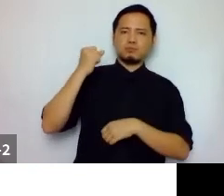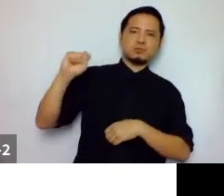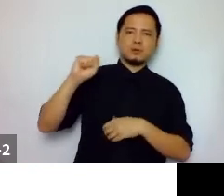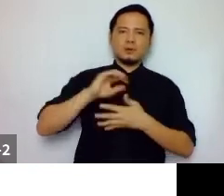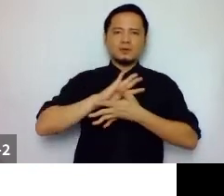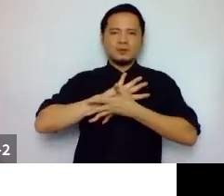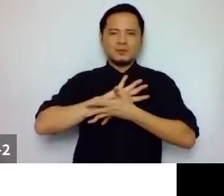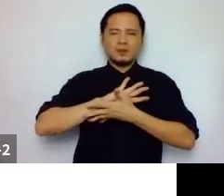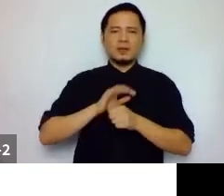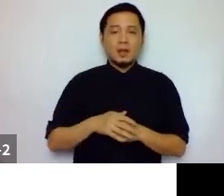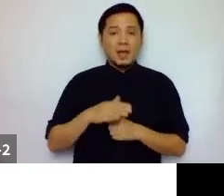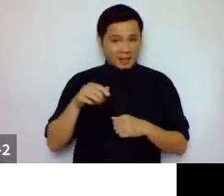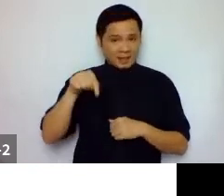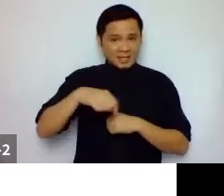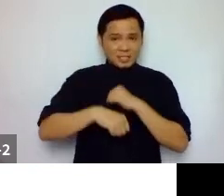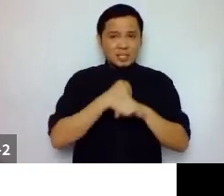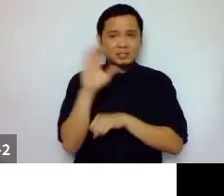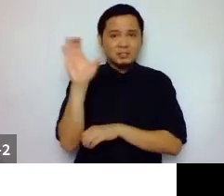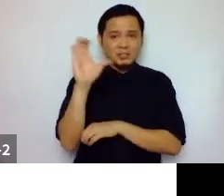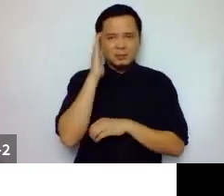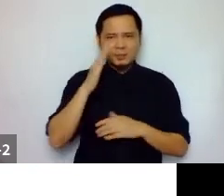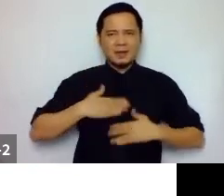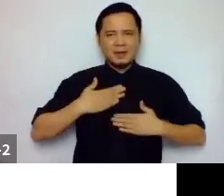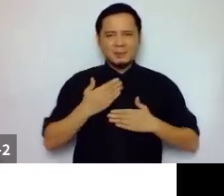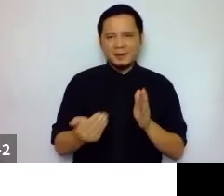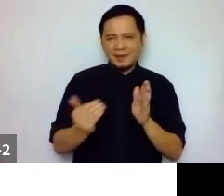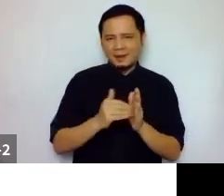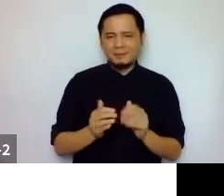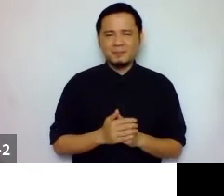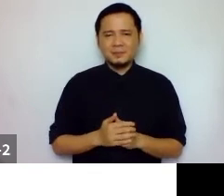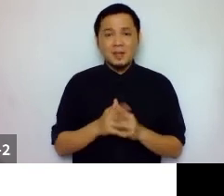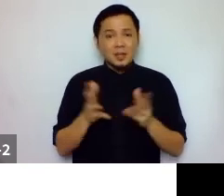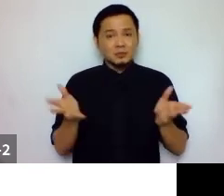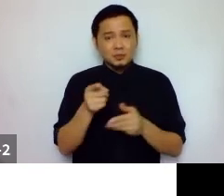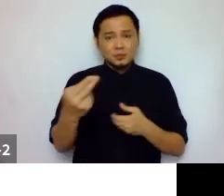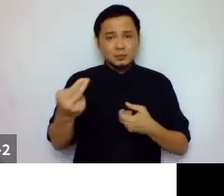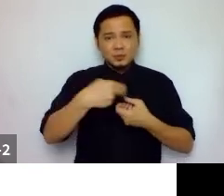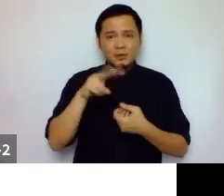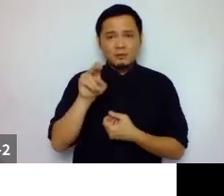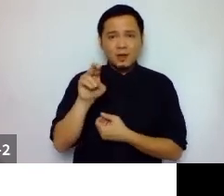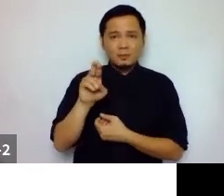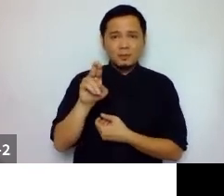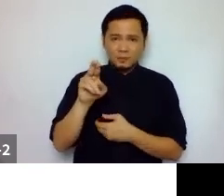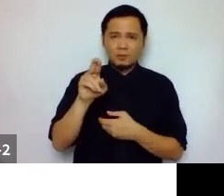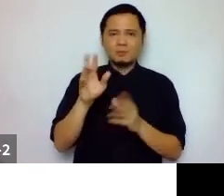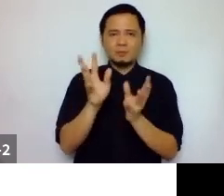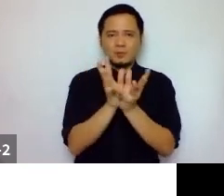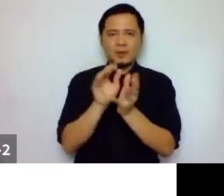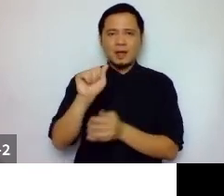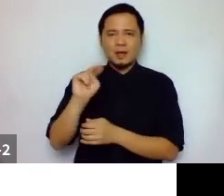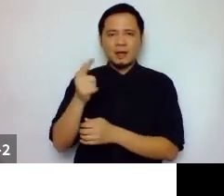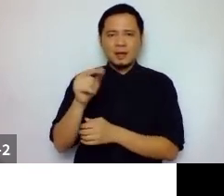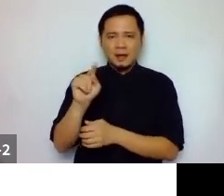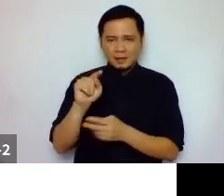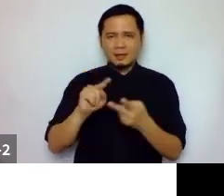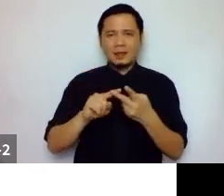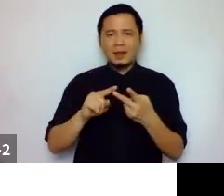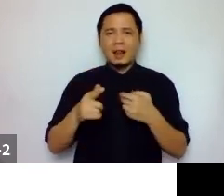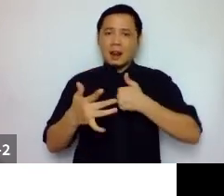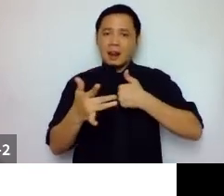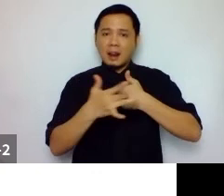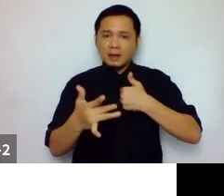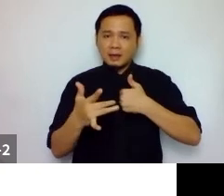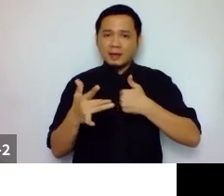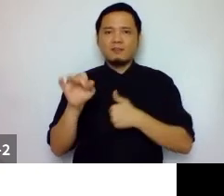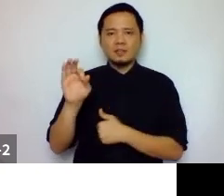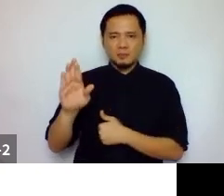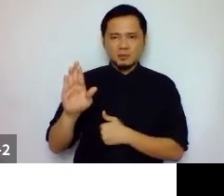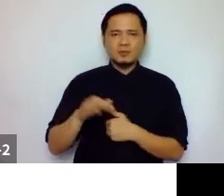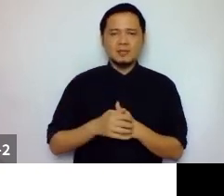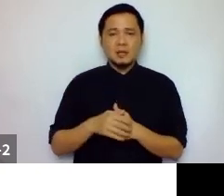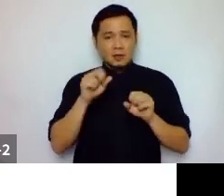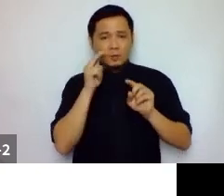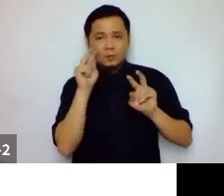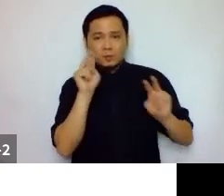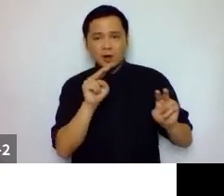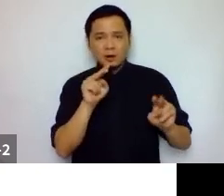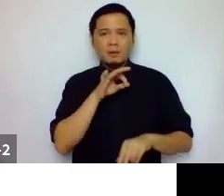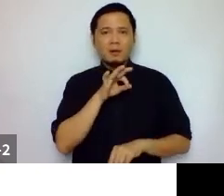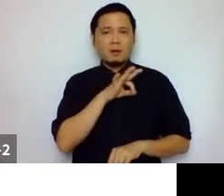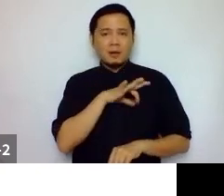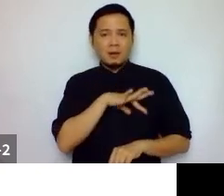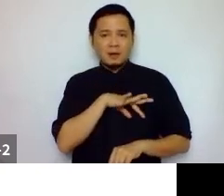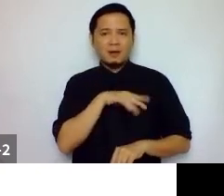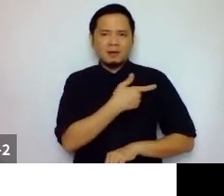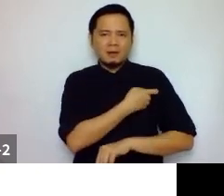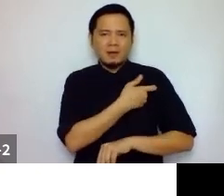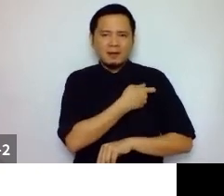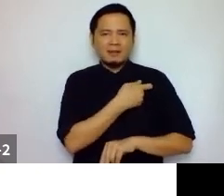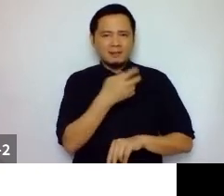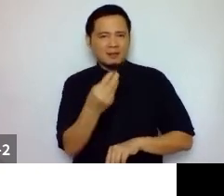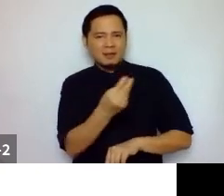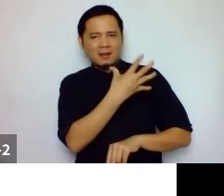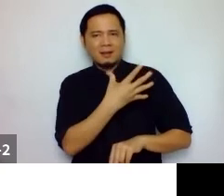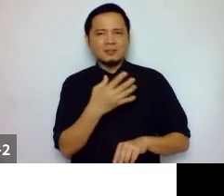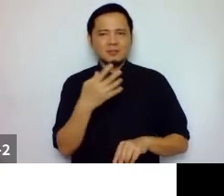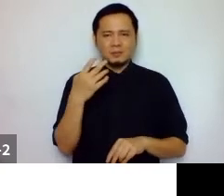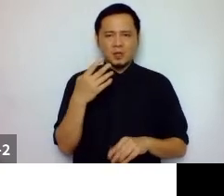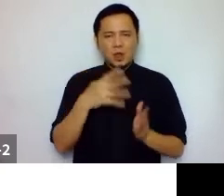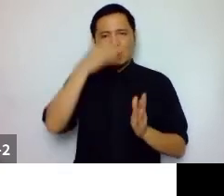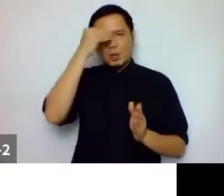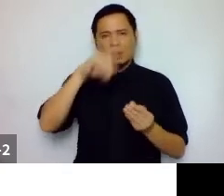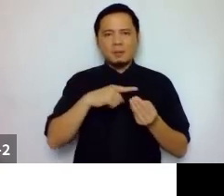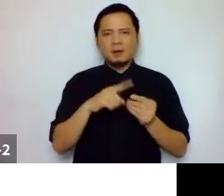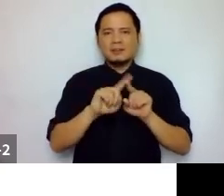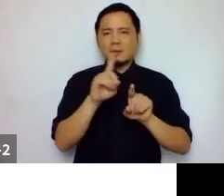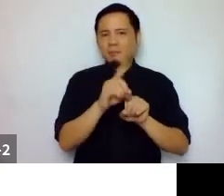So again I encourage you to also join our Viber community of Ingat Angat and like our Facebook page on Ingat Angat so you can also watch Bakuna Benefits Live and know about the different discounts from Bakuna Benefits.